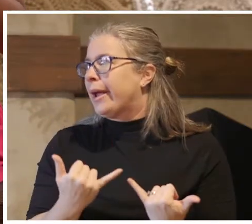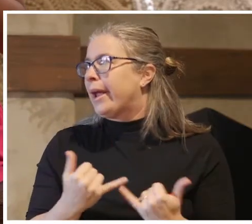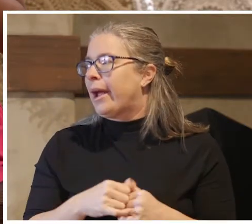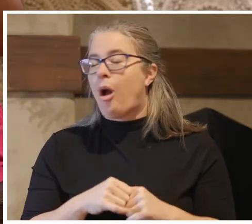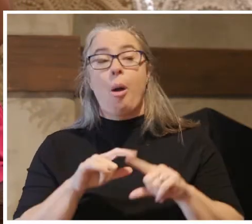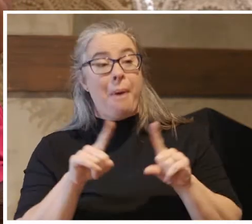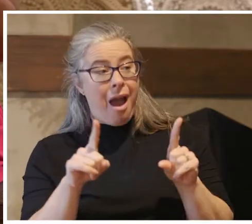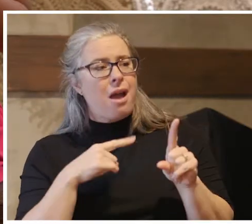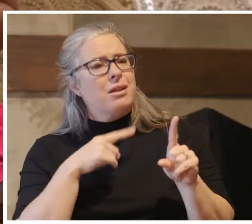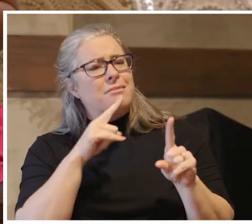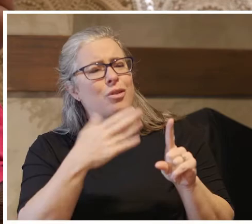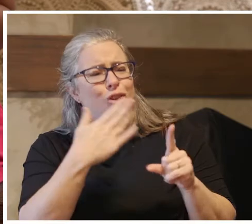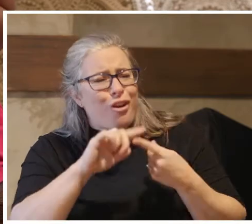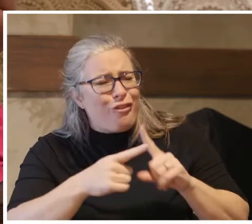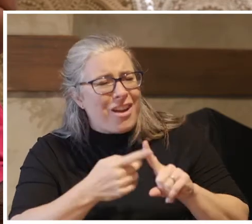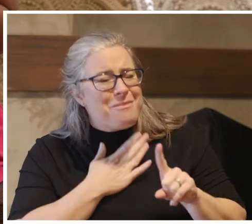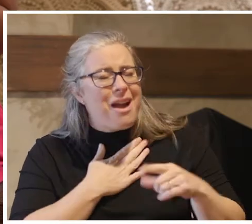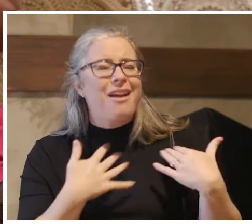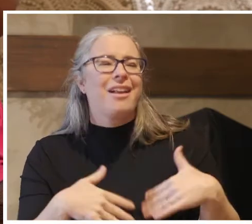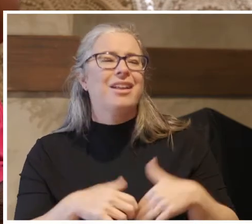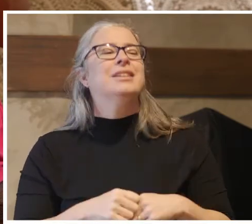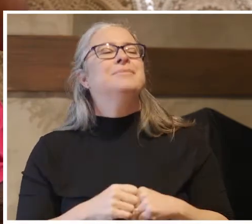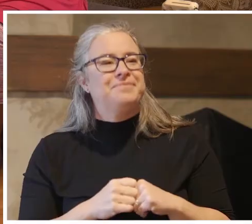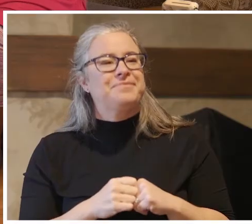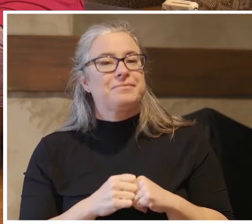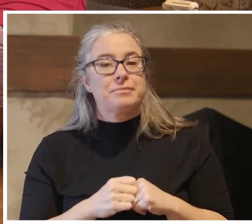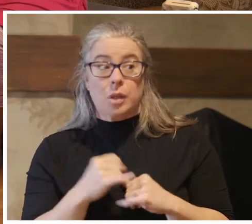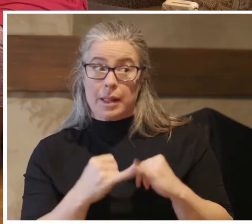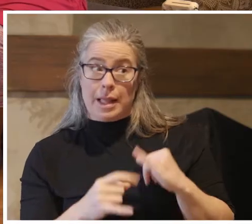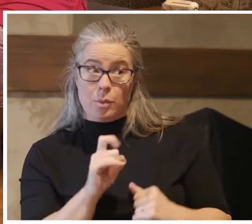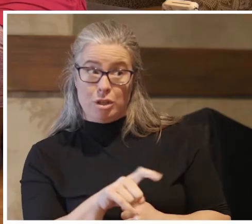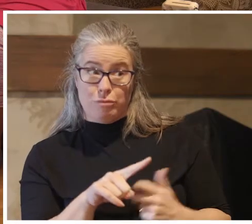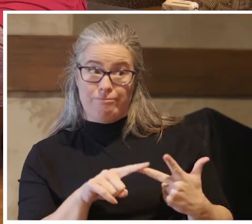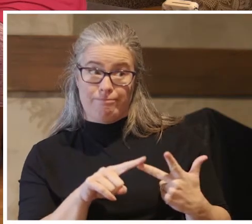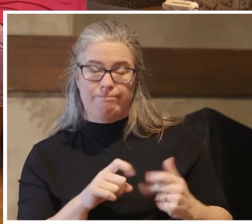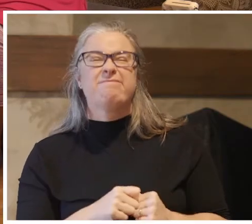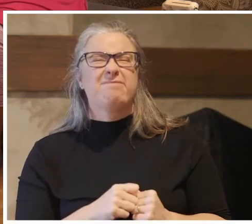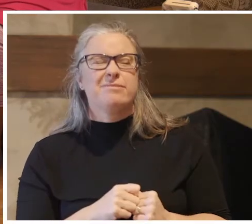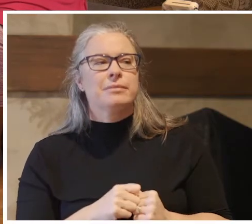right now, but he's such a good friend of mine. (giggles) One last question. - Sure.